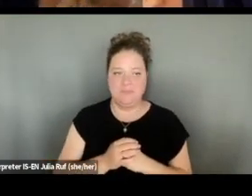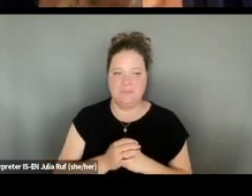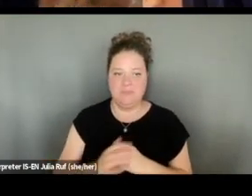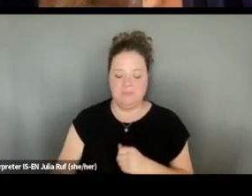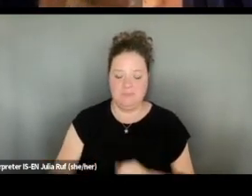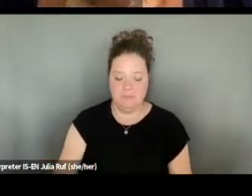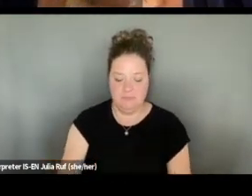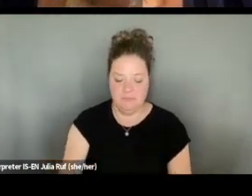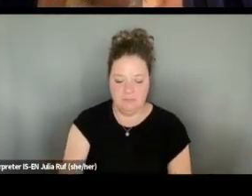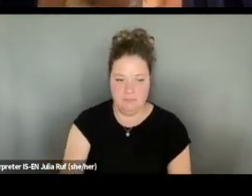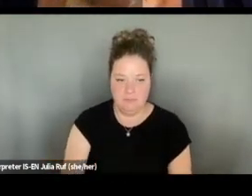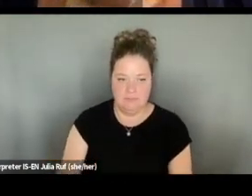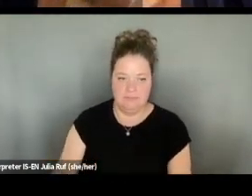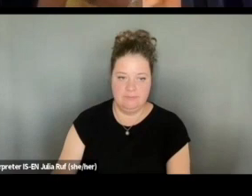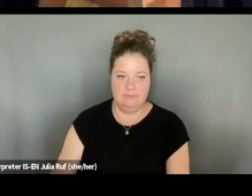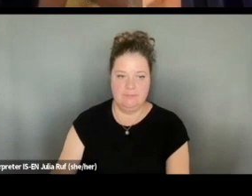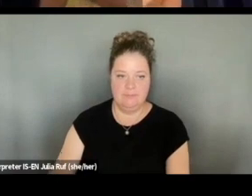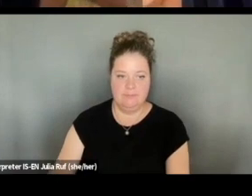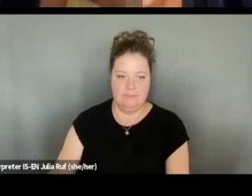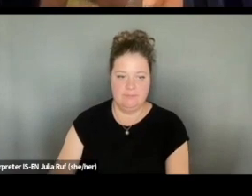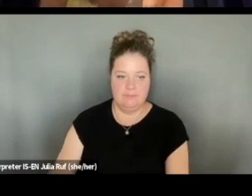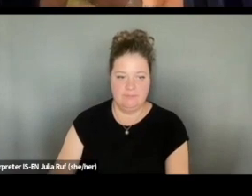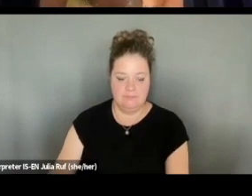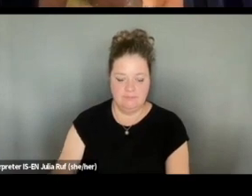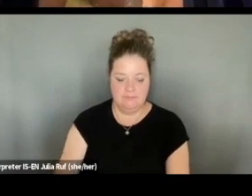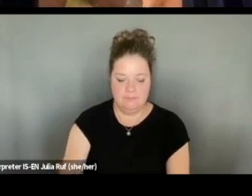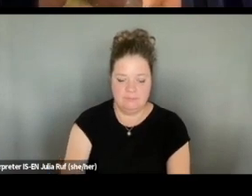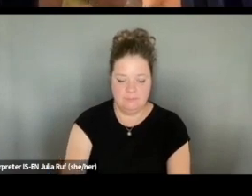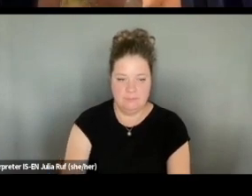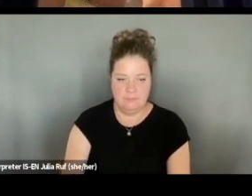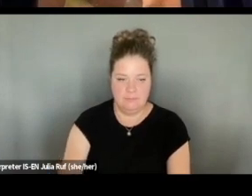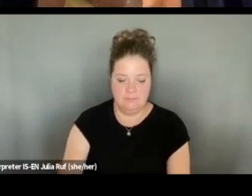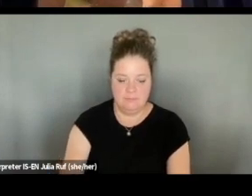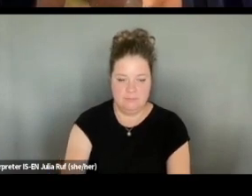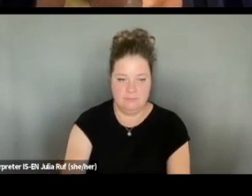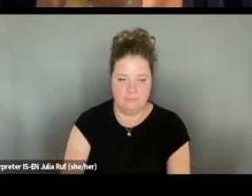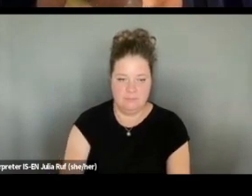us to only collaborate in projects where we can be part